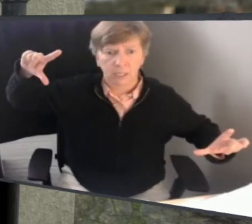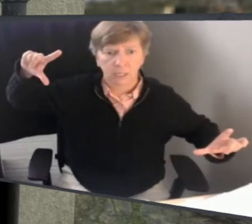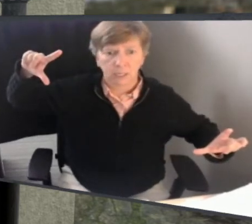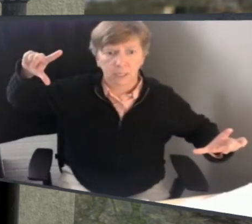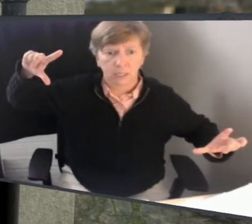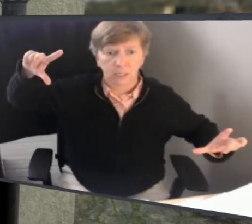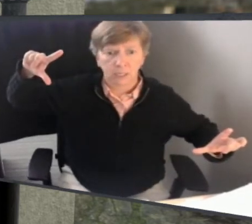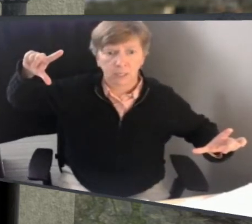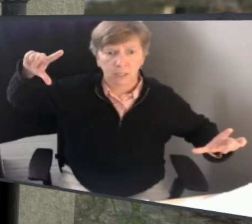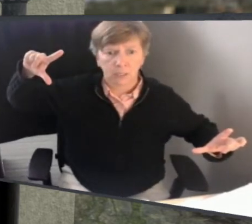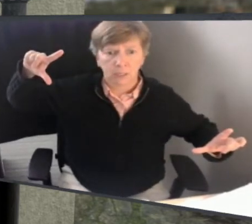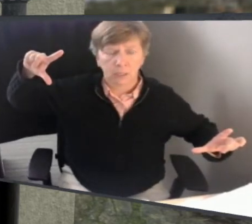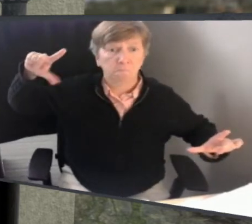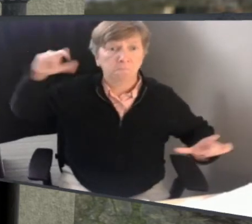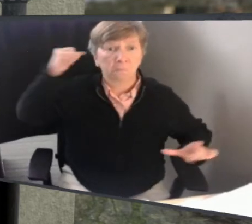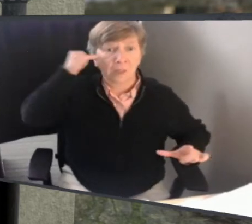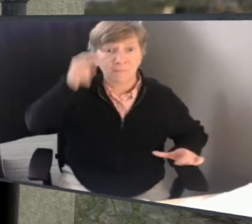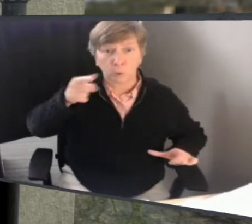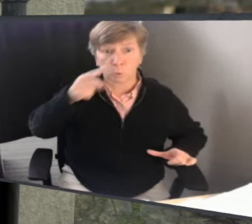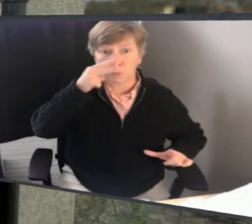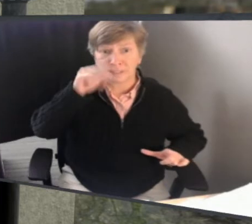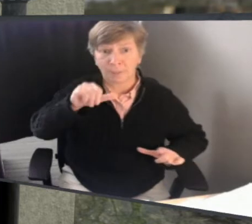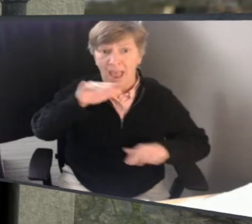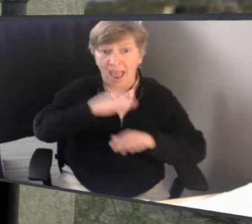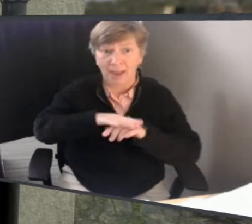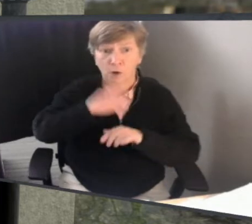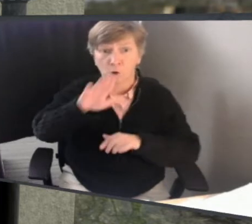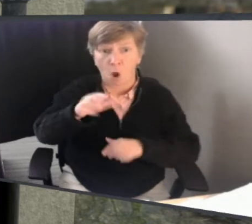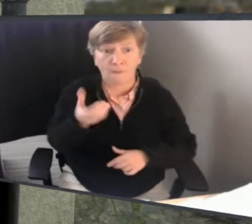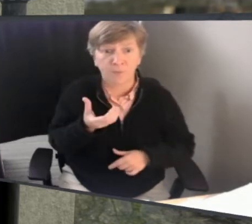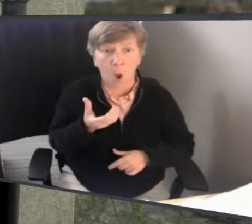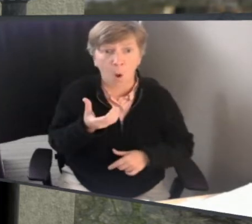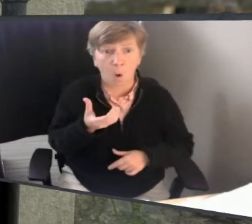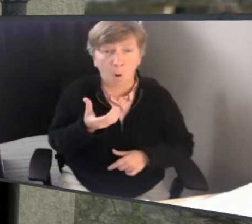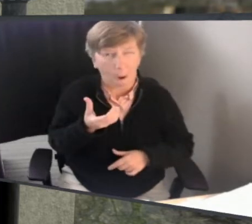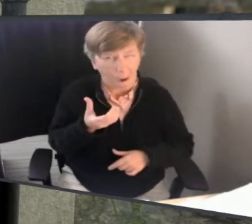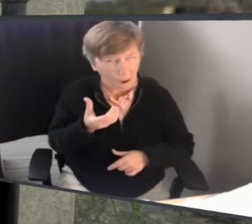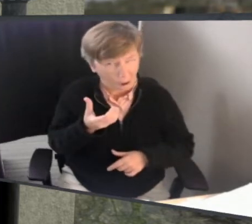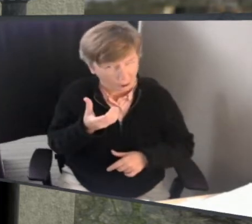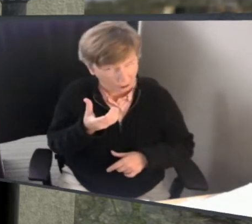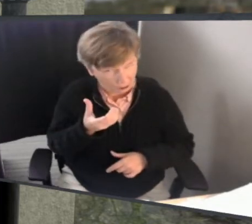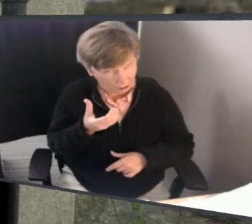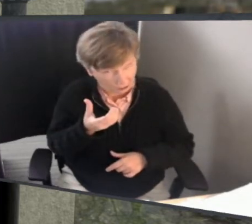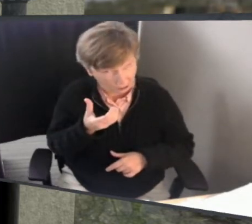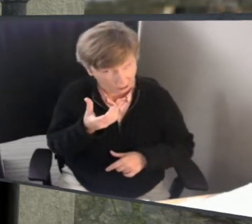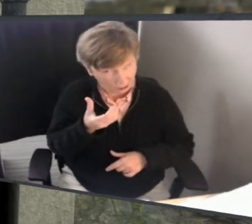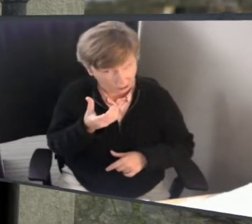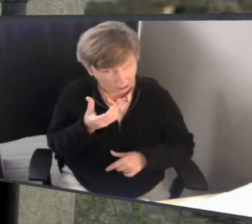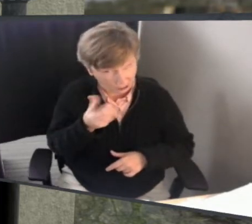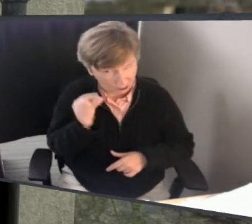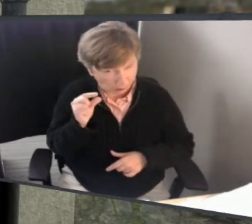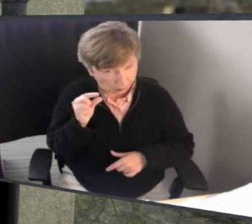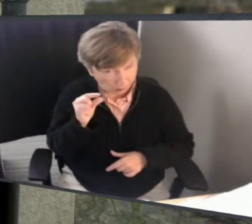pretty large, you can see me pretty large on the screen. If you're looking at this on your phone,